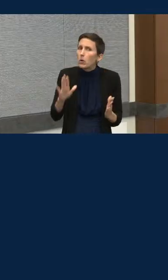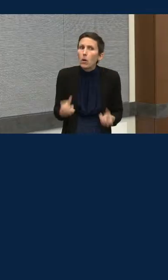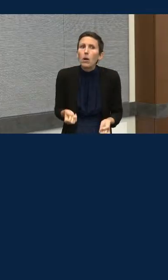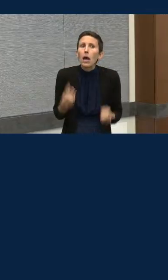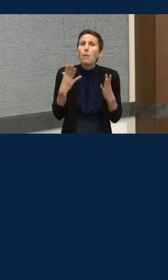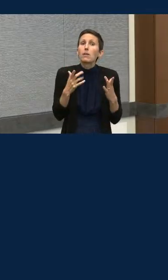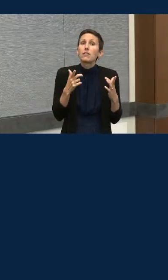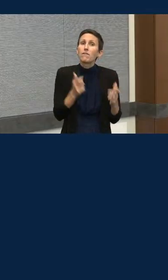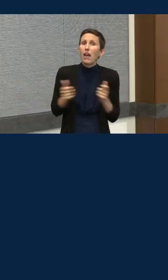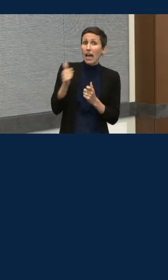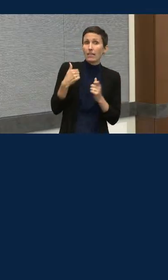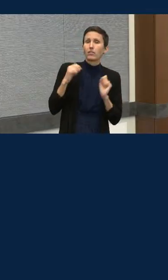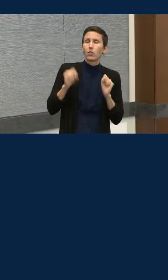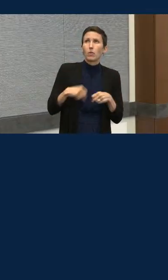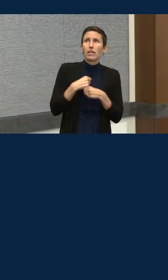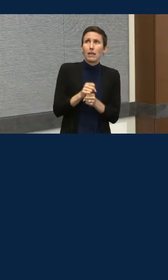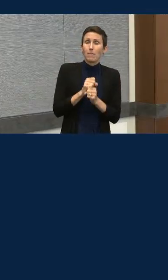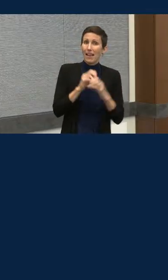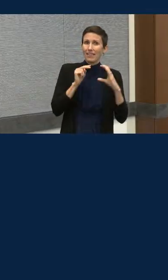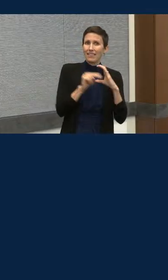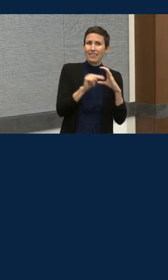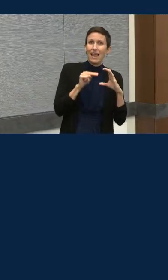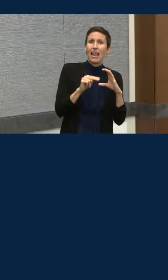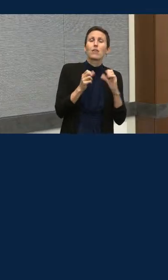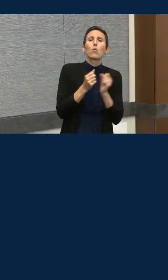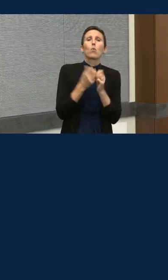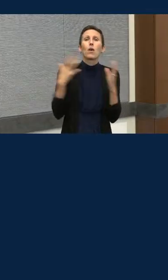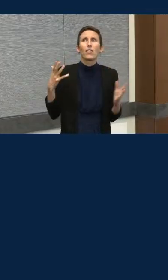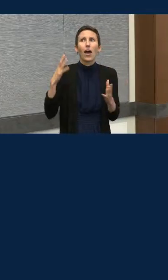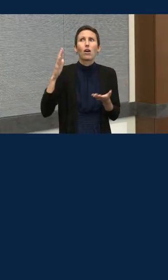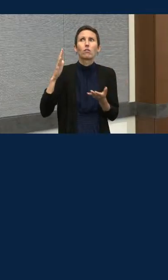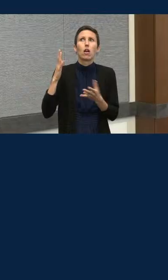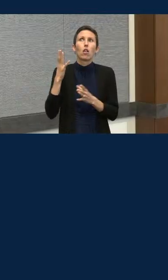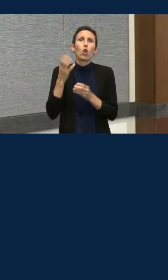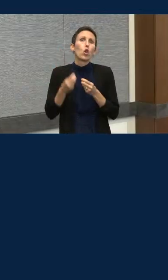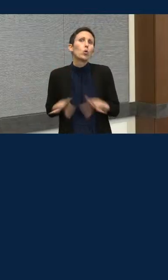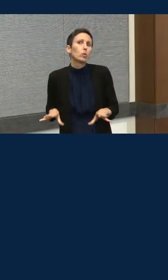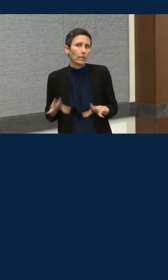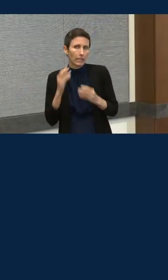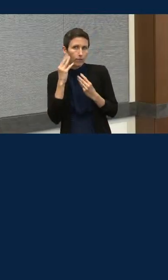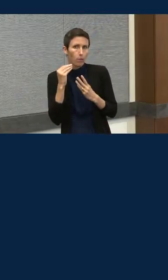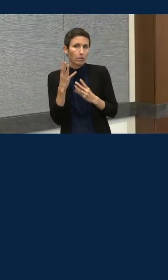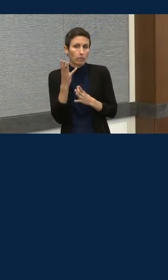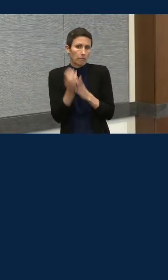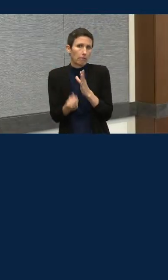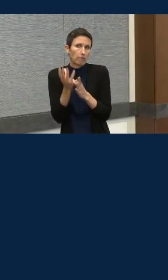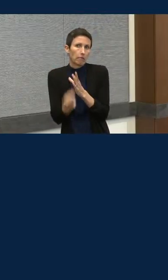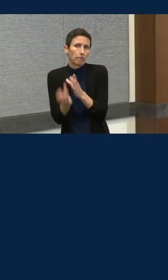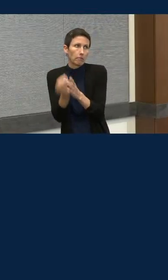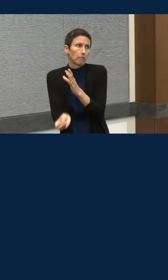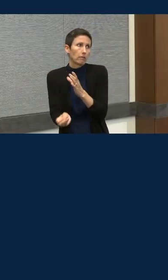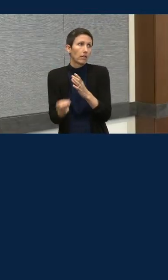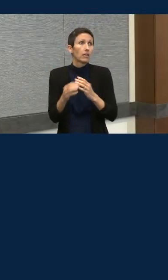make the scan without possibly losing important information.